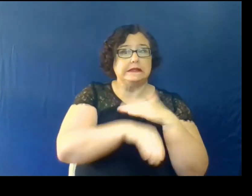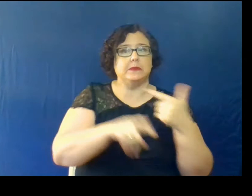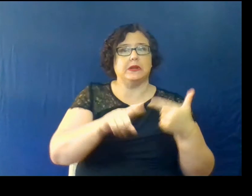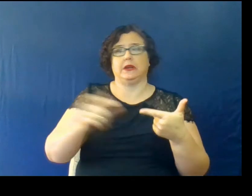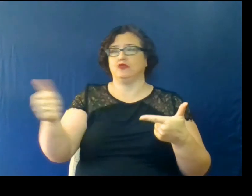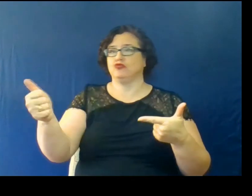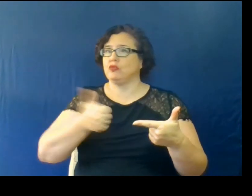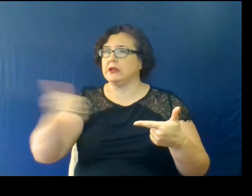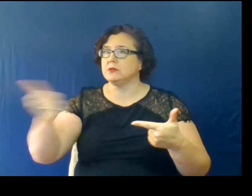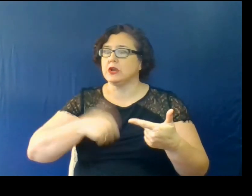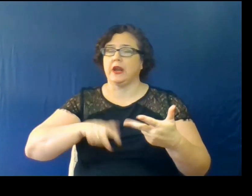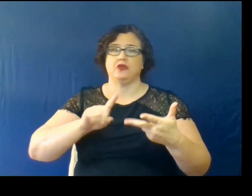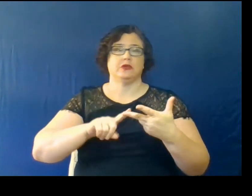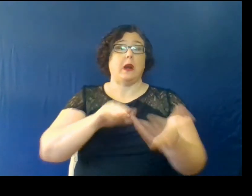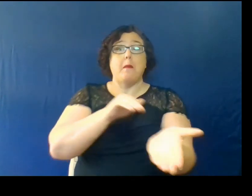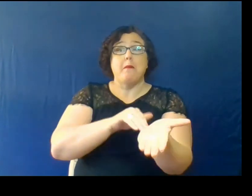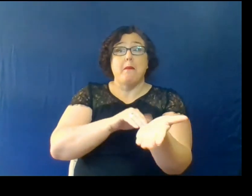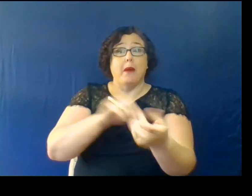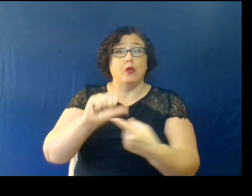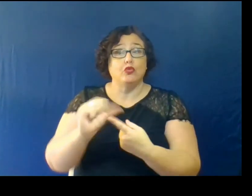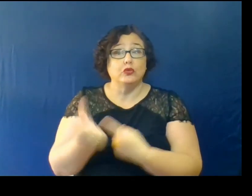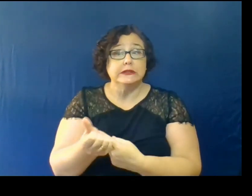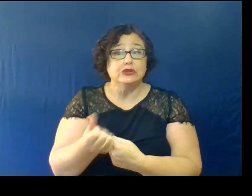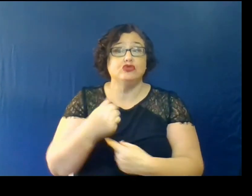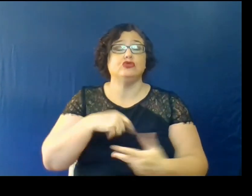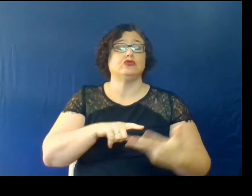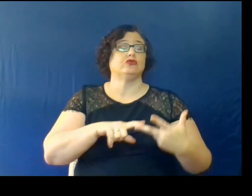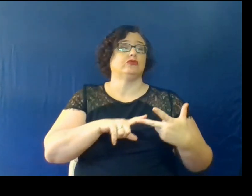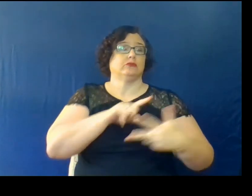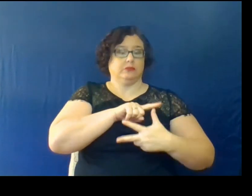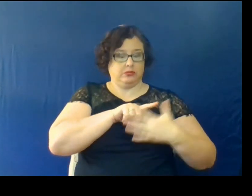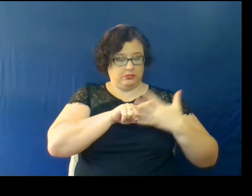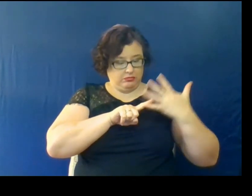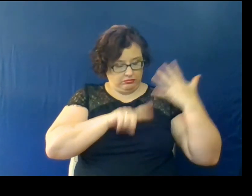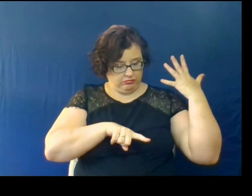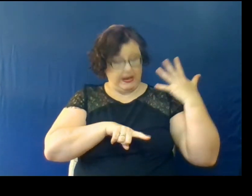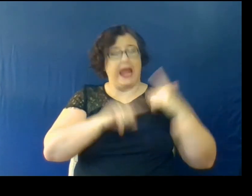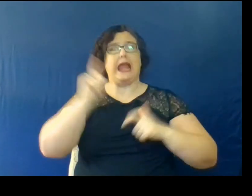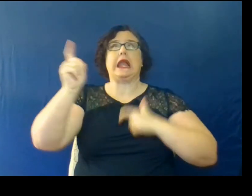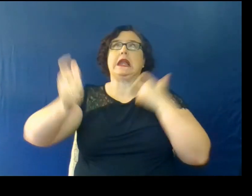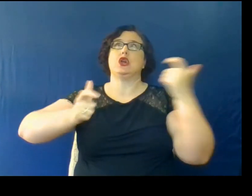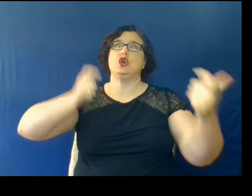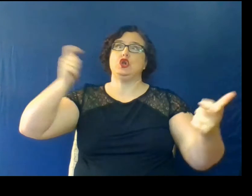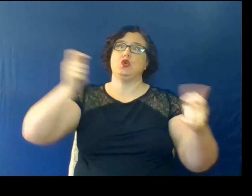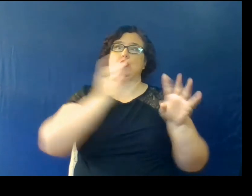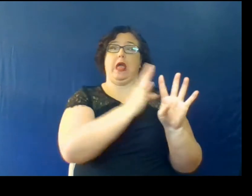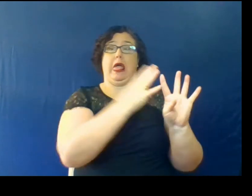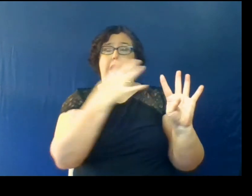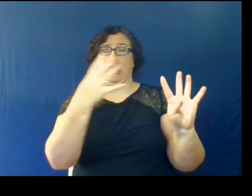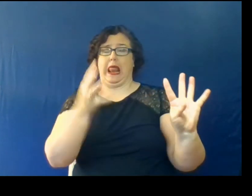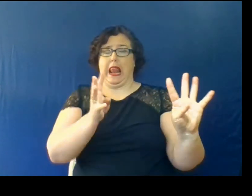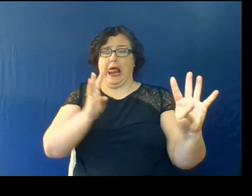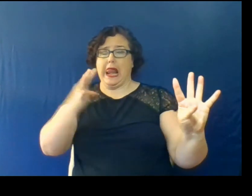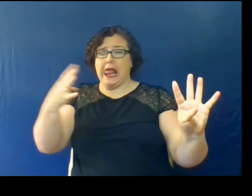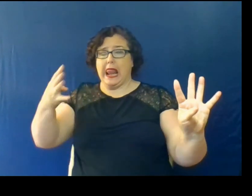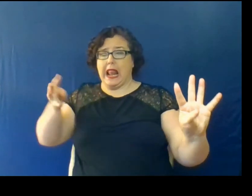whether it's medical condition, all these things and huge turnout in a very volatile politically